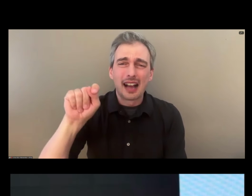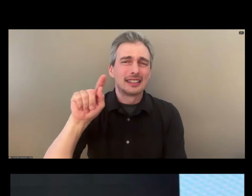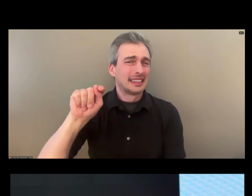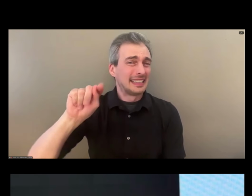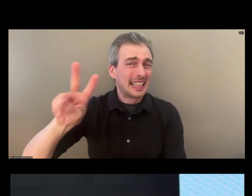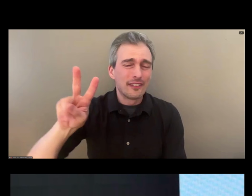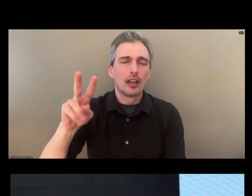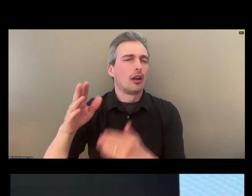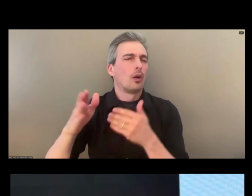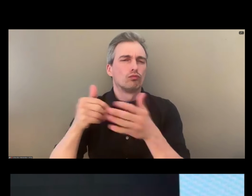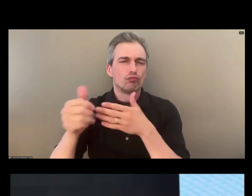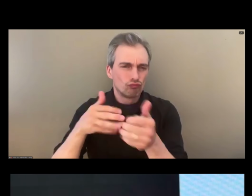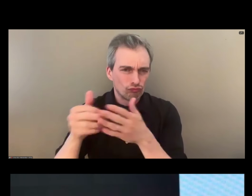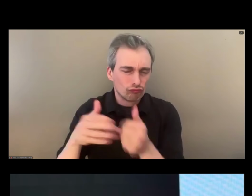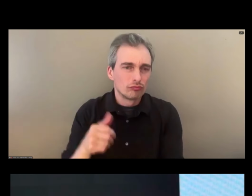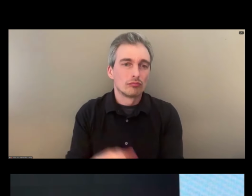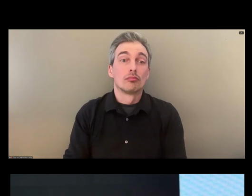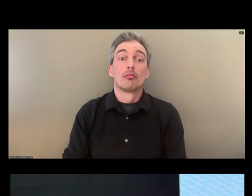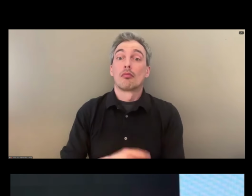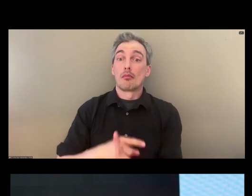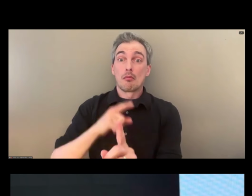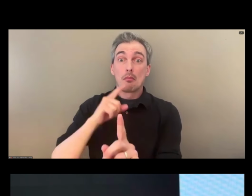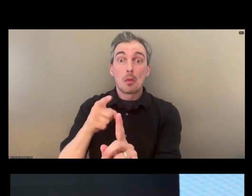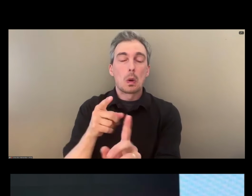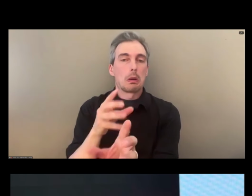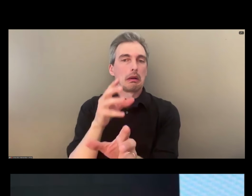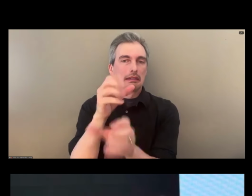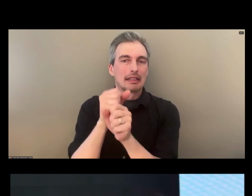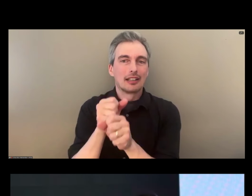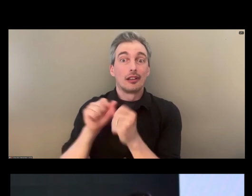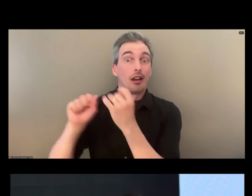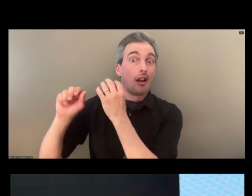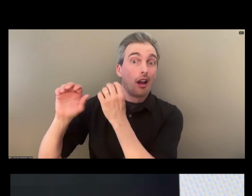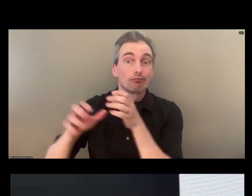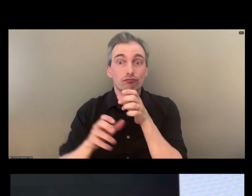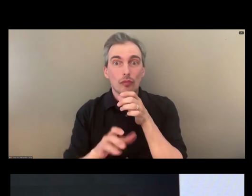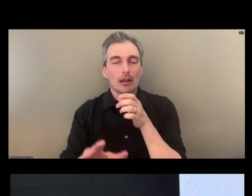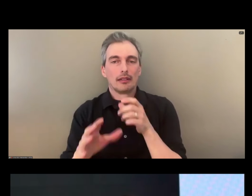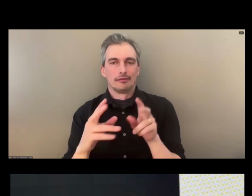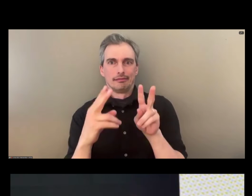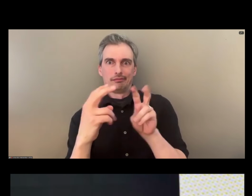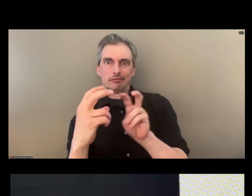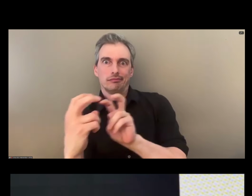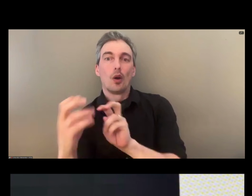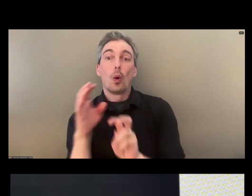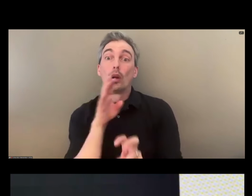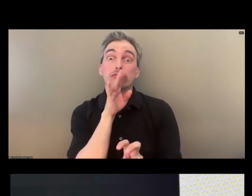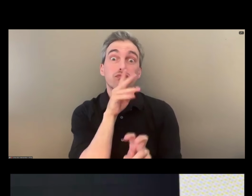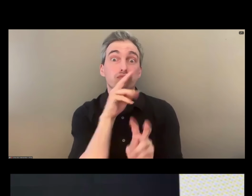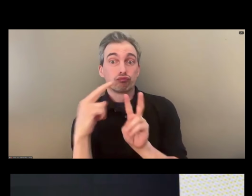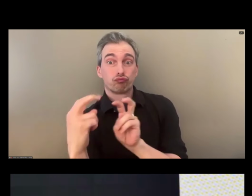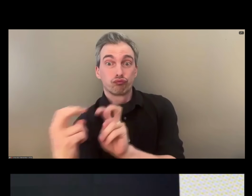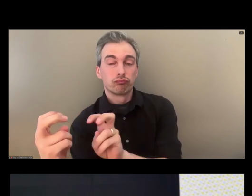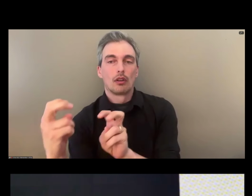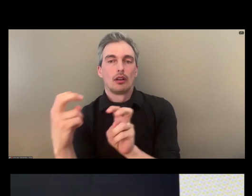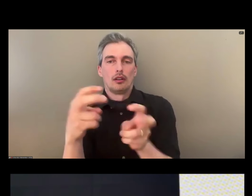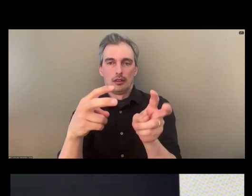instruments, speech, et cetera. And then you import the audio tracks into your computer and do editing.